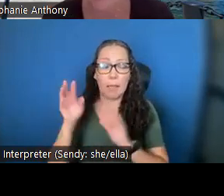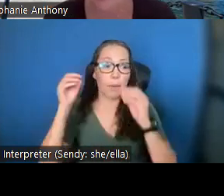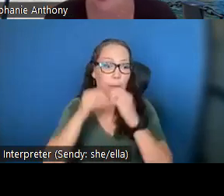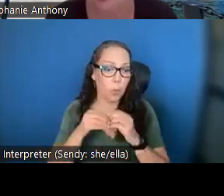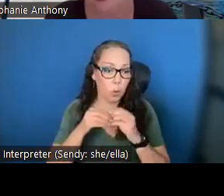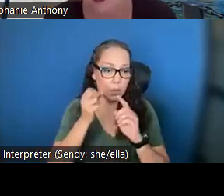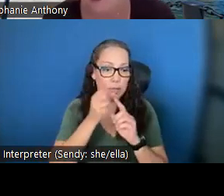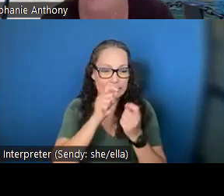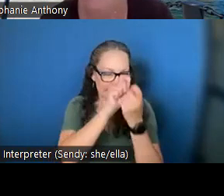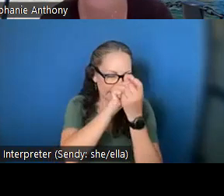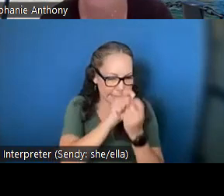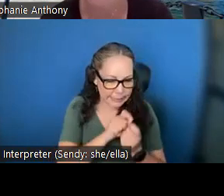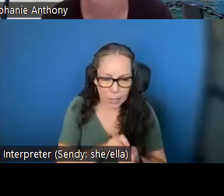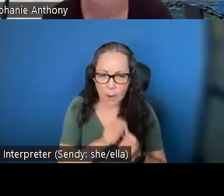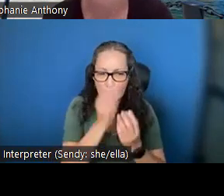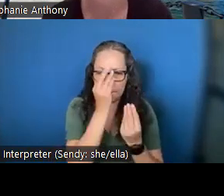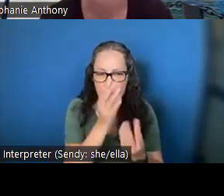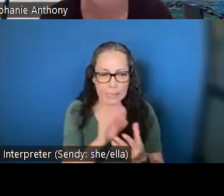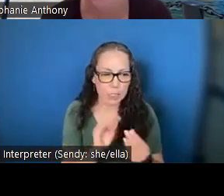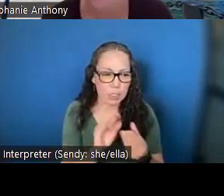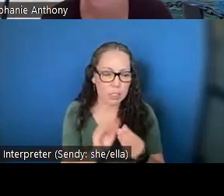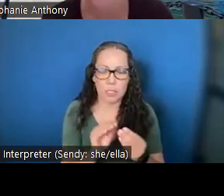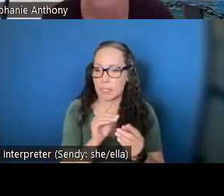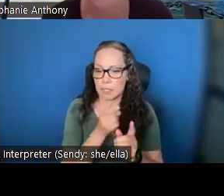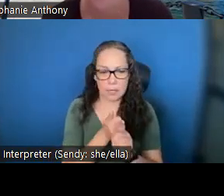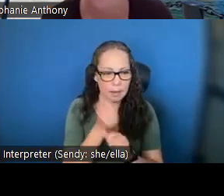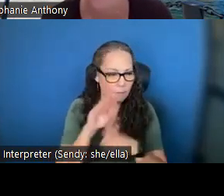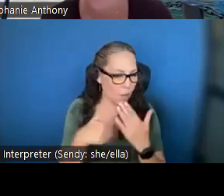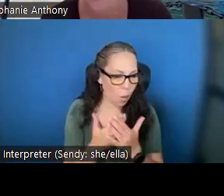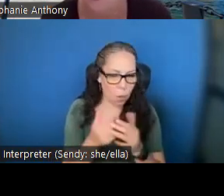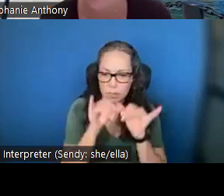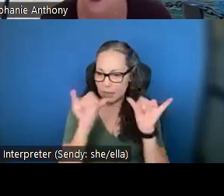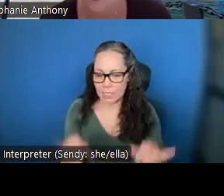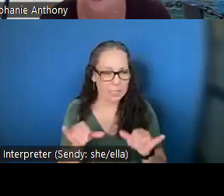messaging on the specific intersections of the entire system how the adrc system fits in with